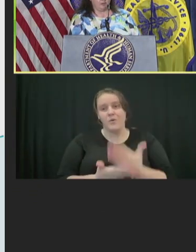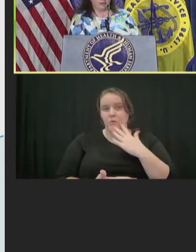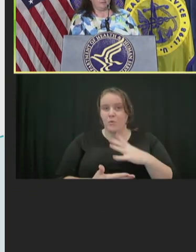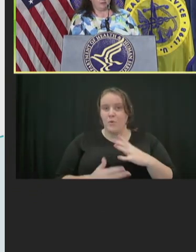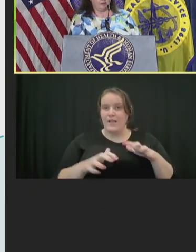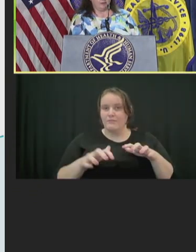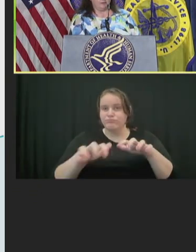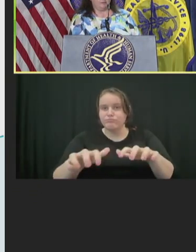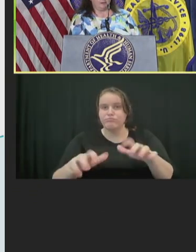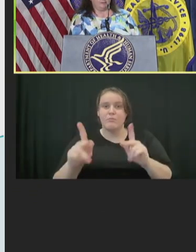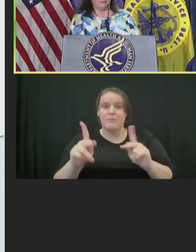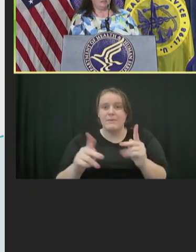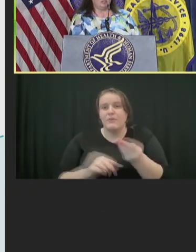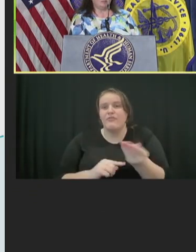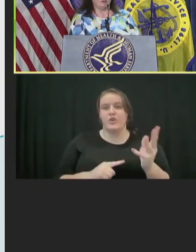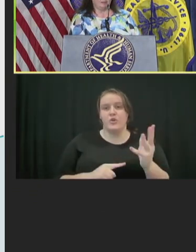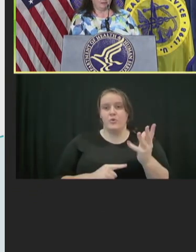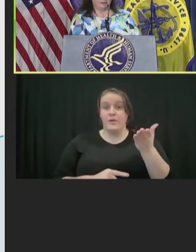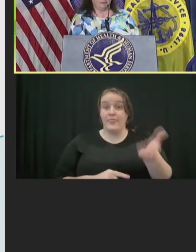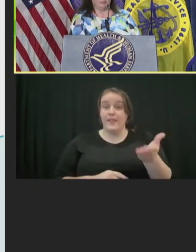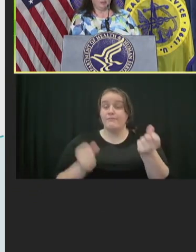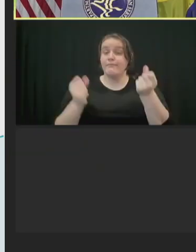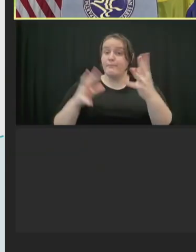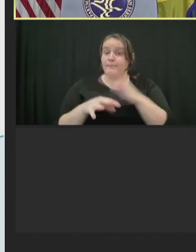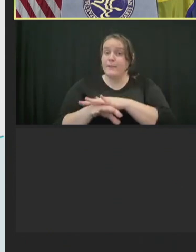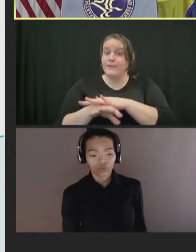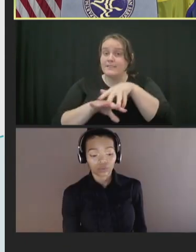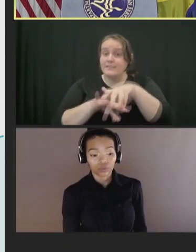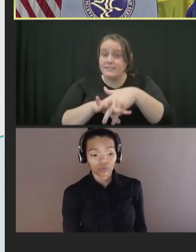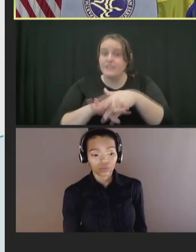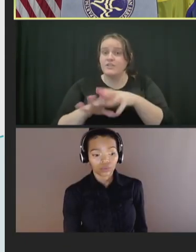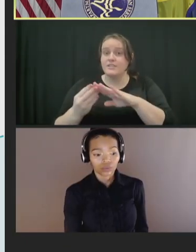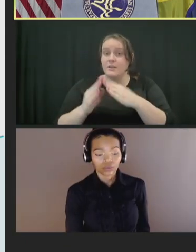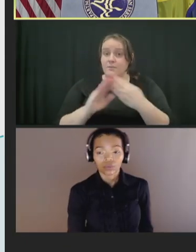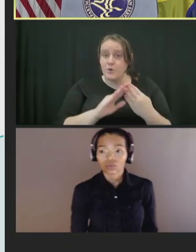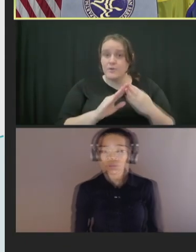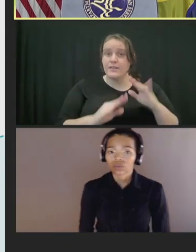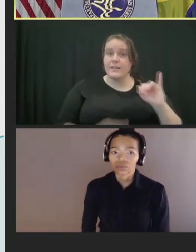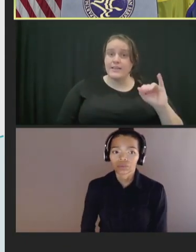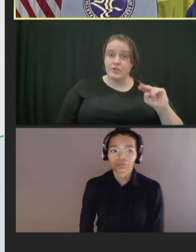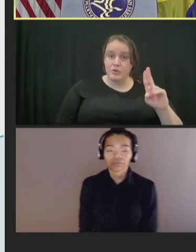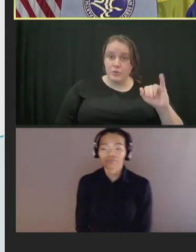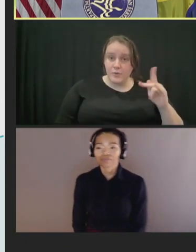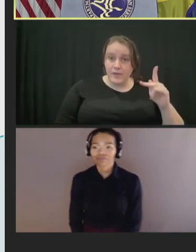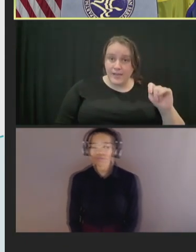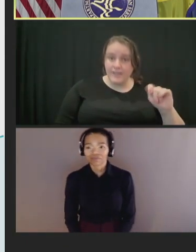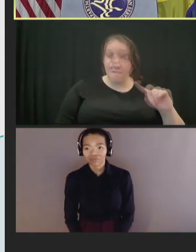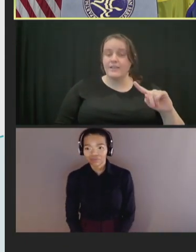have a lot of indigenous communities. So, we have Inuit communities and First Nations communities.